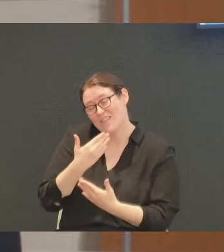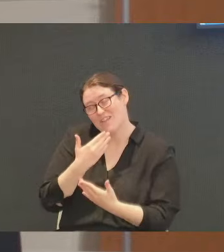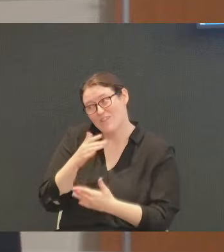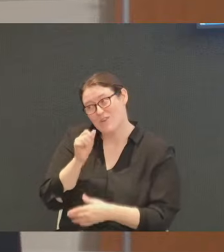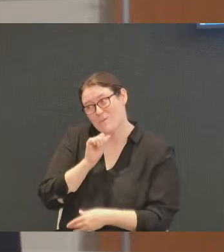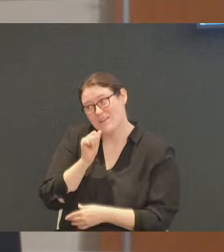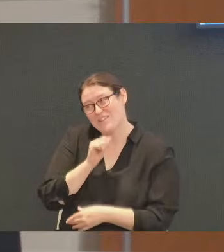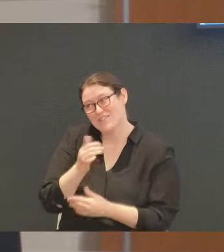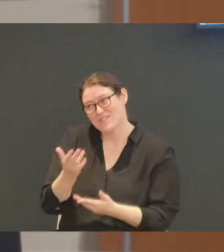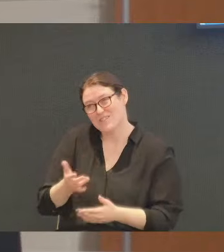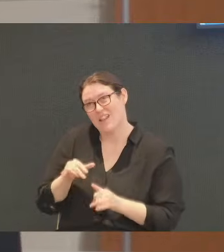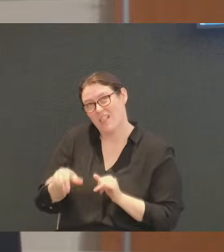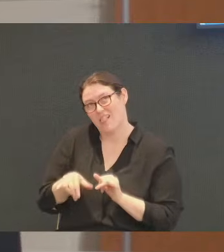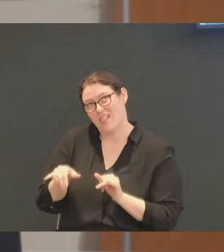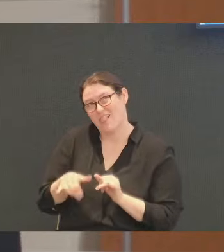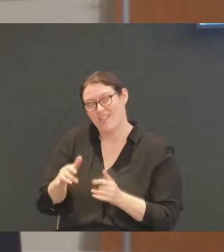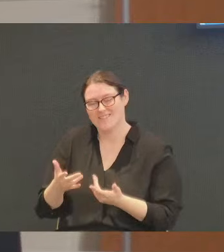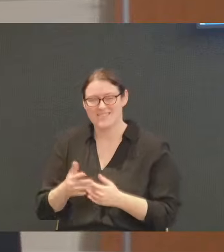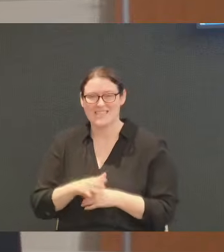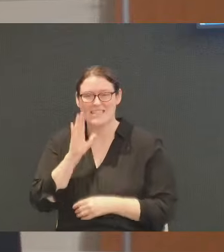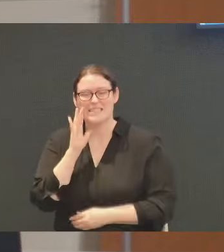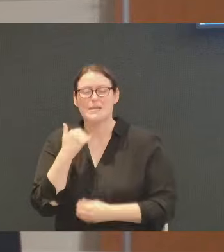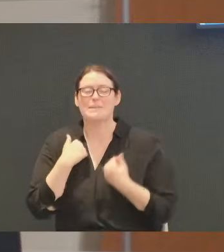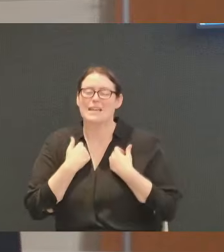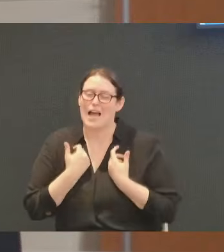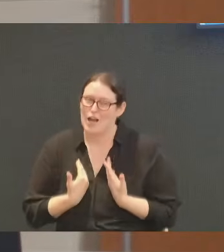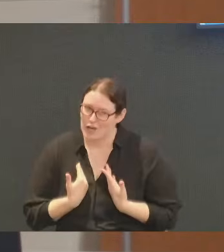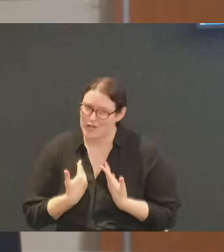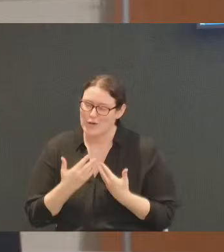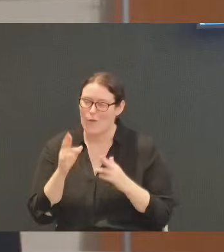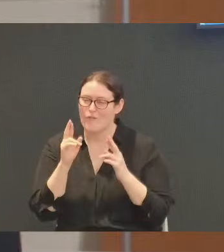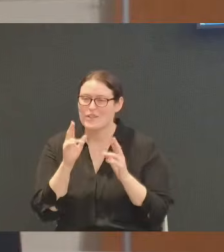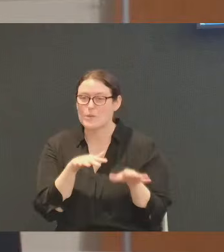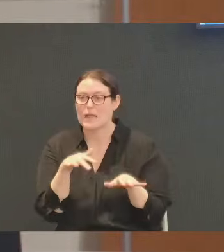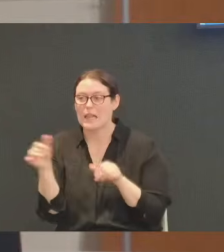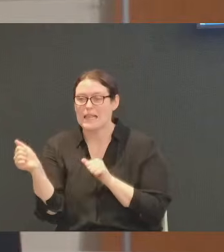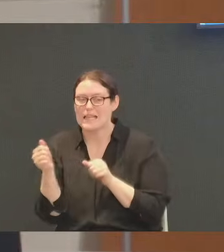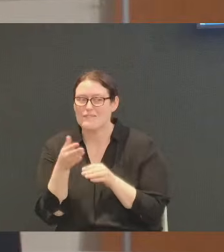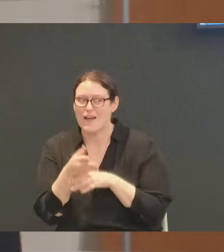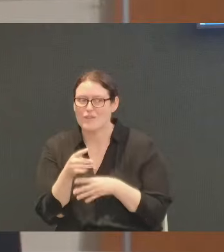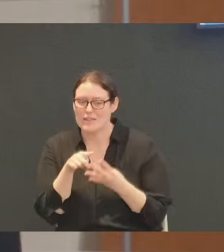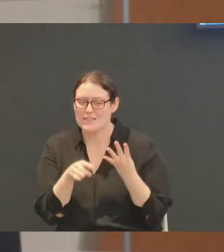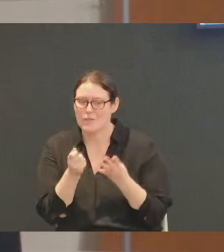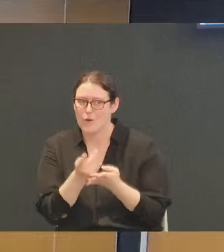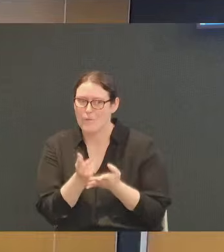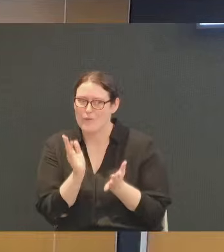and being here, Eric. You seem very, very tired, so hopefully you can leave after these items. Um,